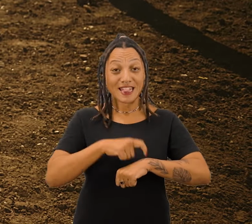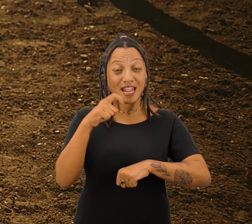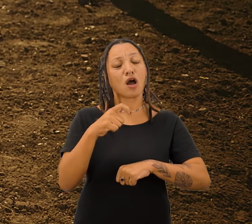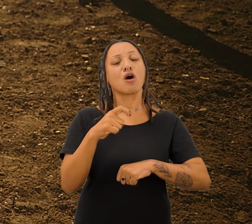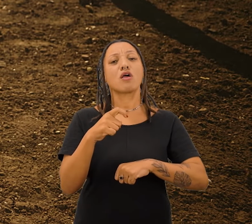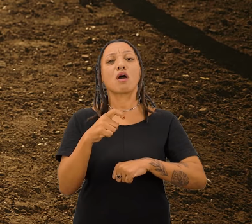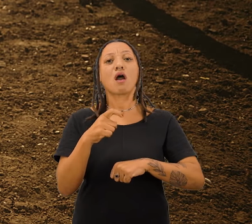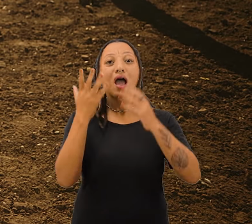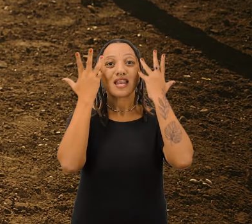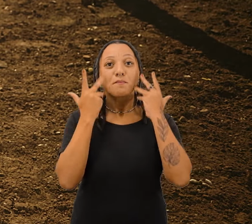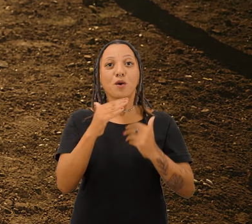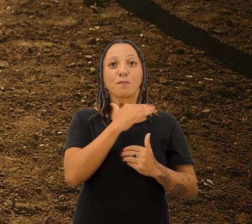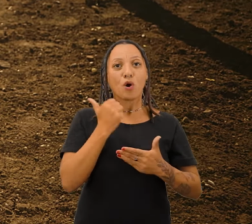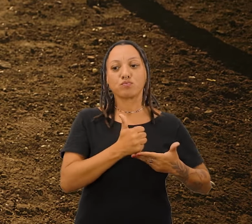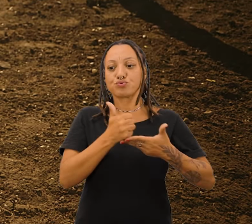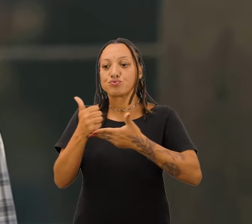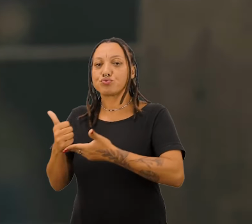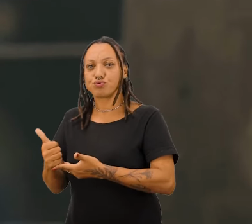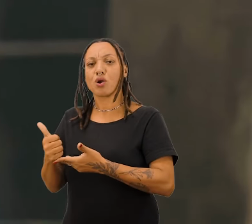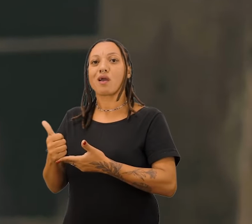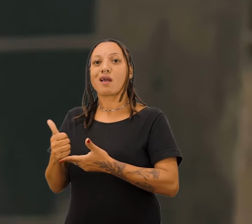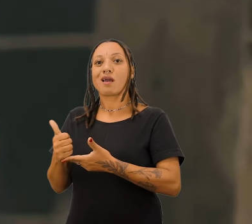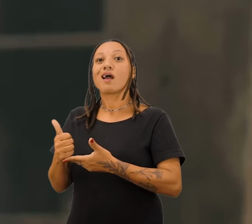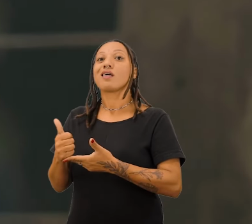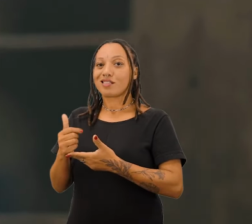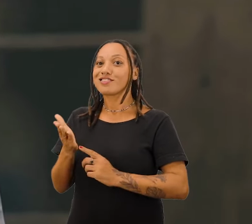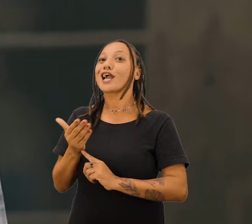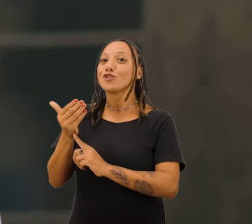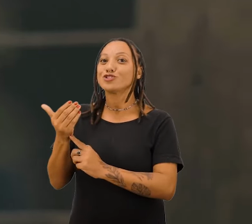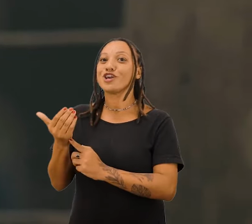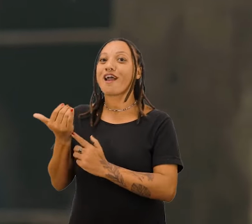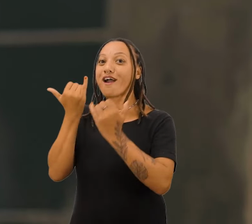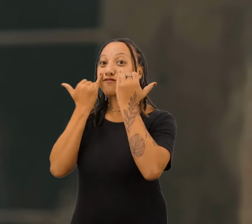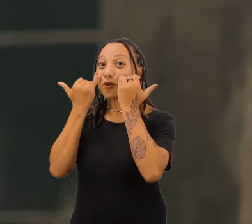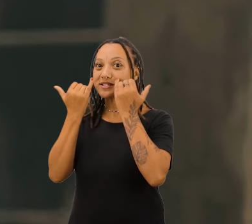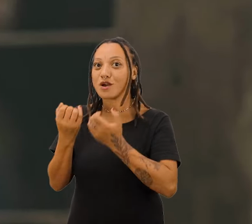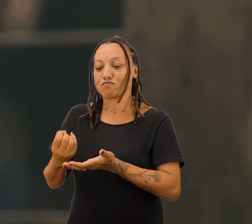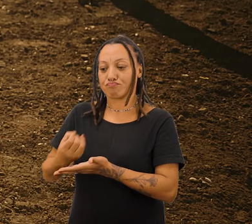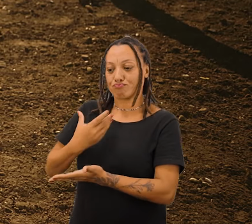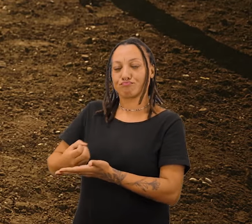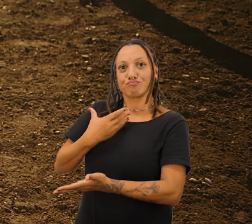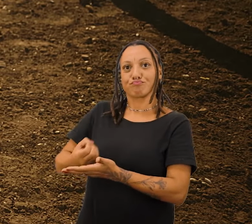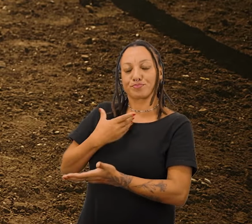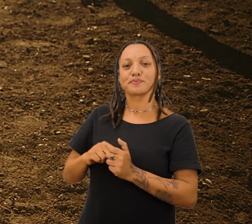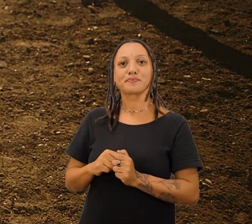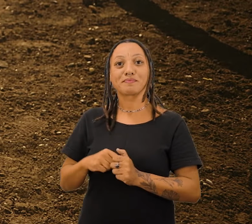When we take the animals to the slaughterhouse, this information is loaded within blockchain technology